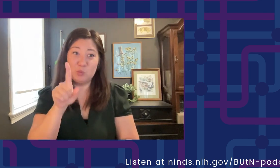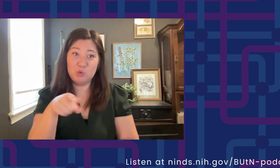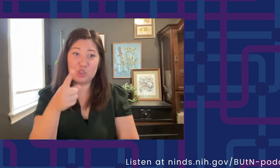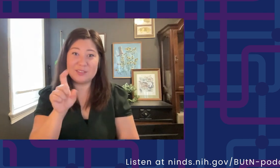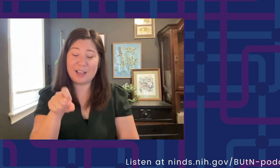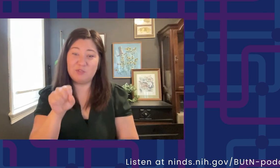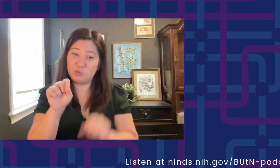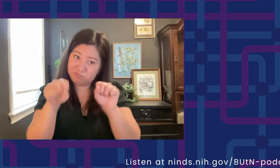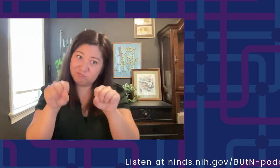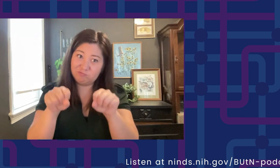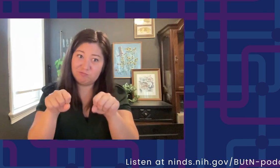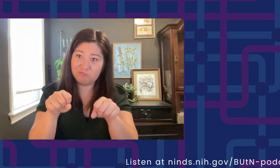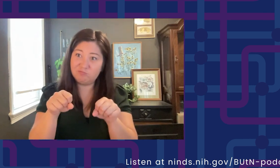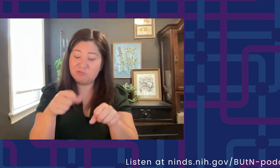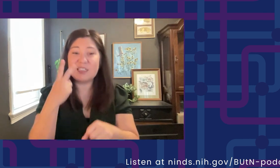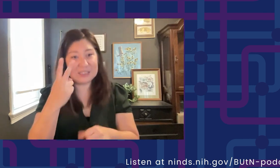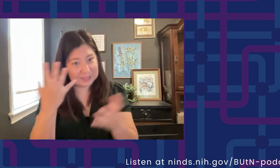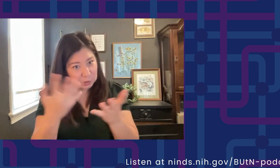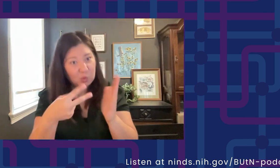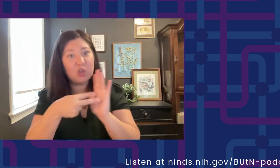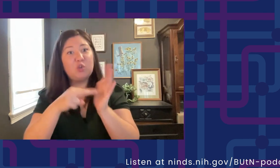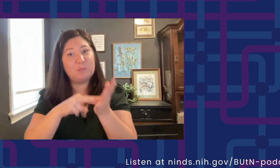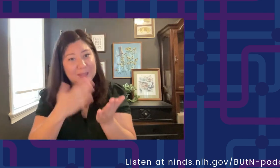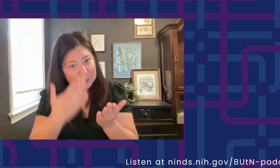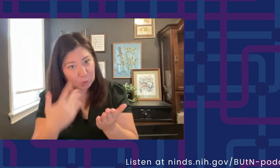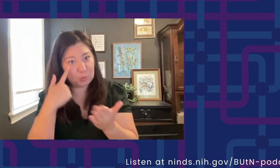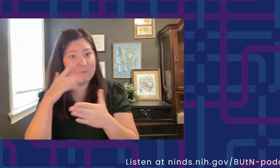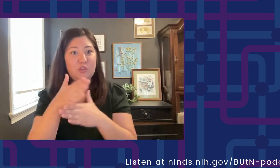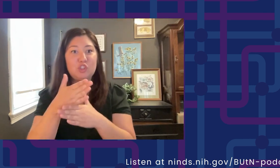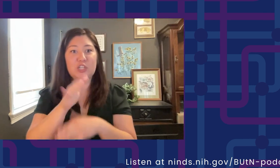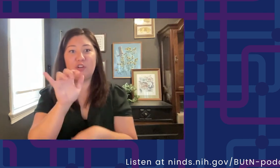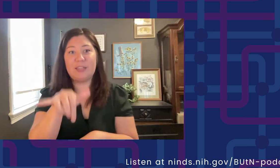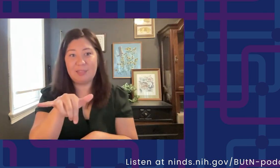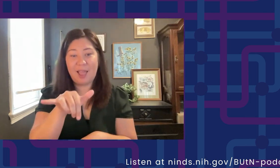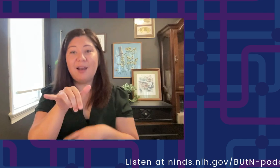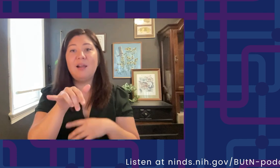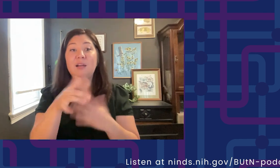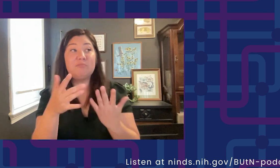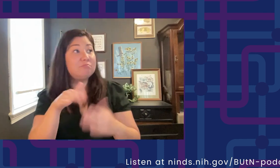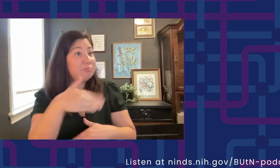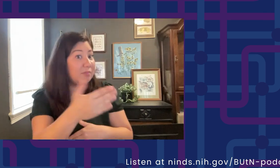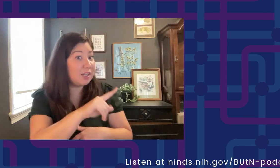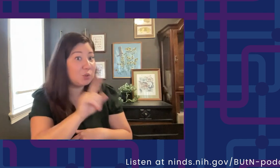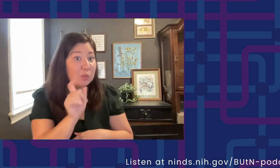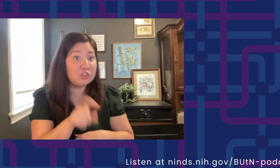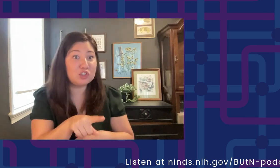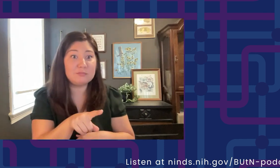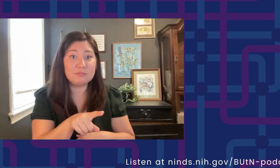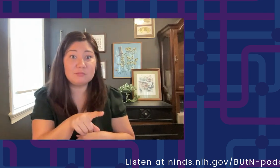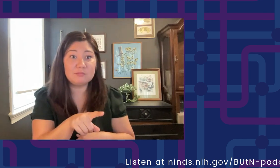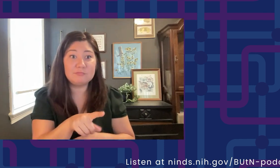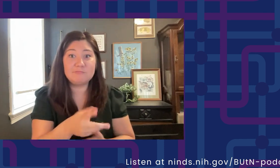With those hard questions, you just have to acknowledge "I see what you mean. Thank you for sharing. Next question."